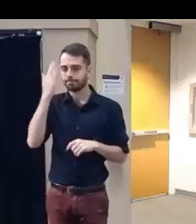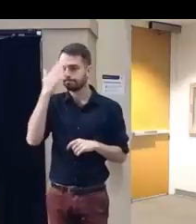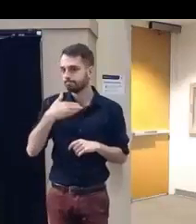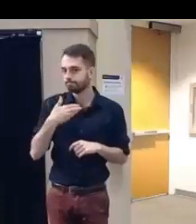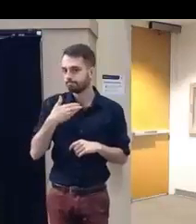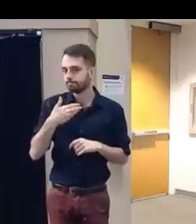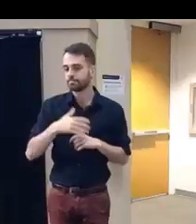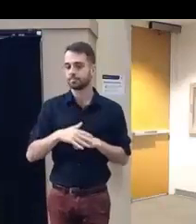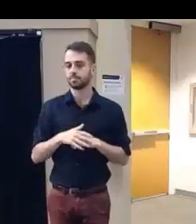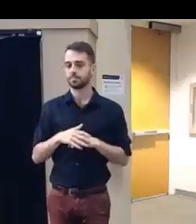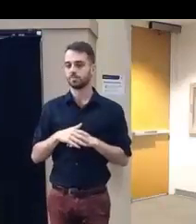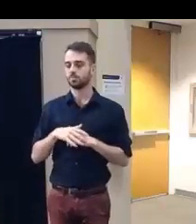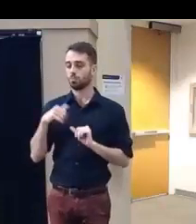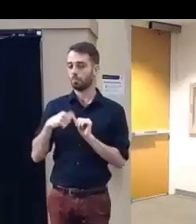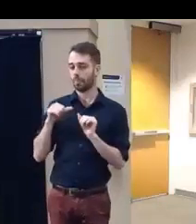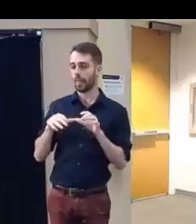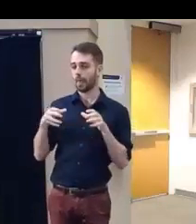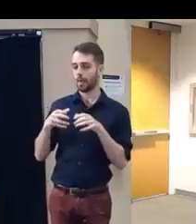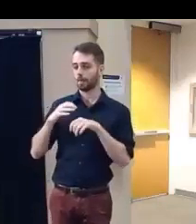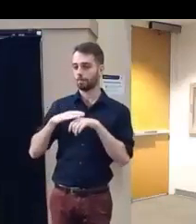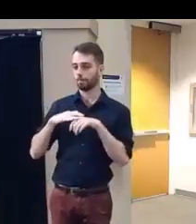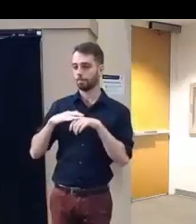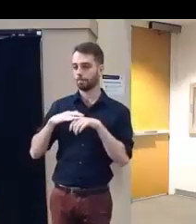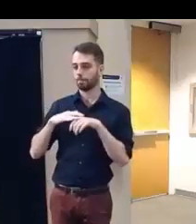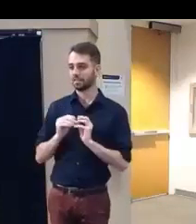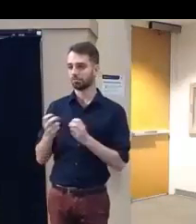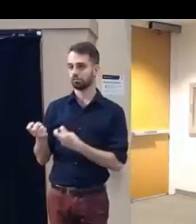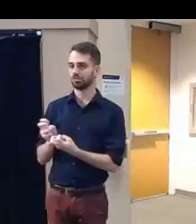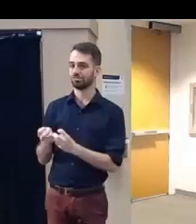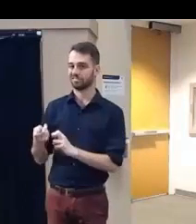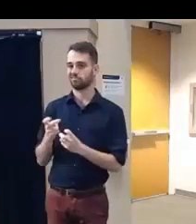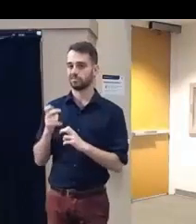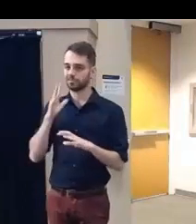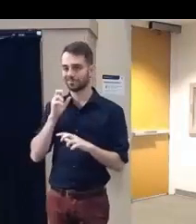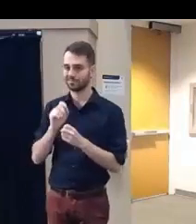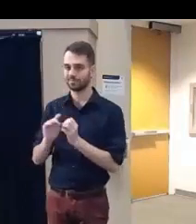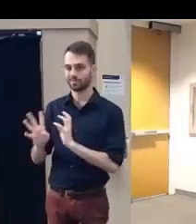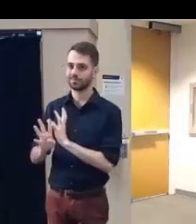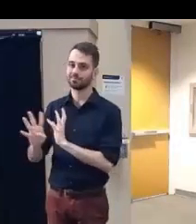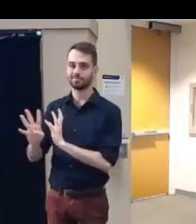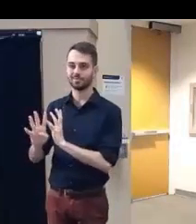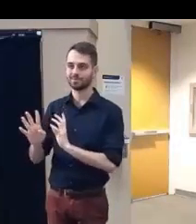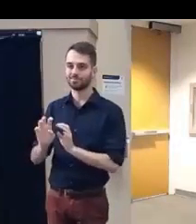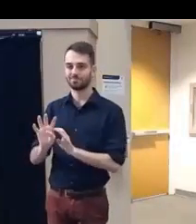functioning of that meeting and interdisciplinary professionalism and collaboration which came from